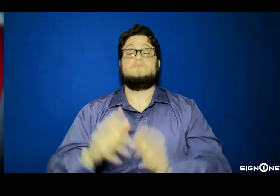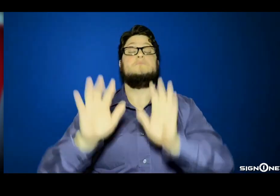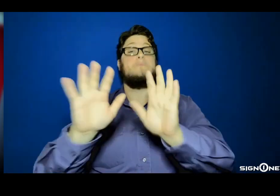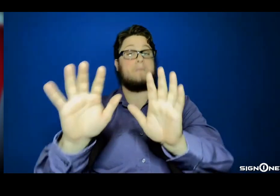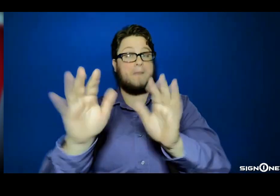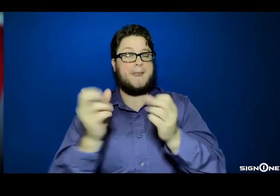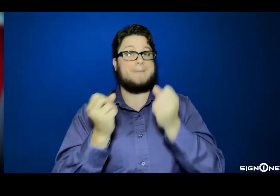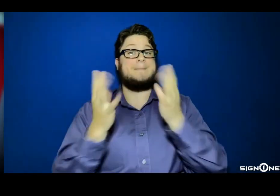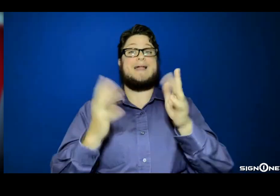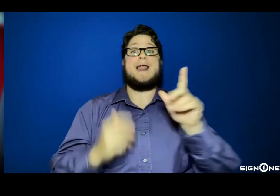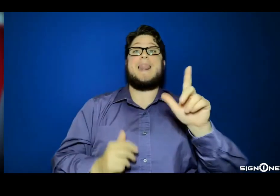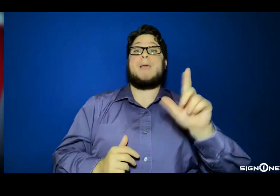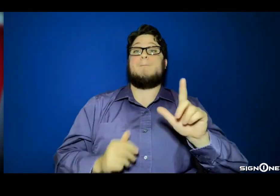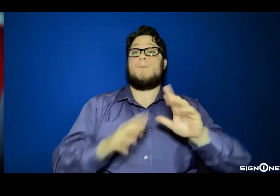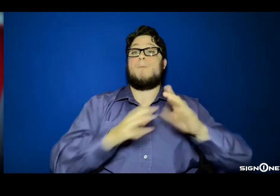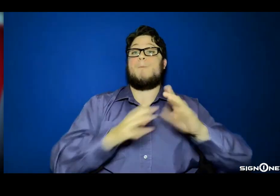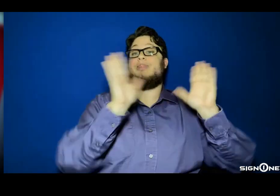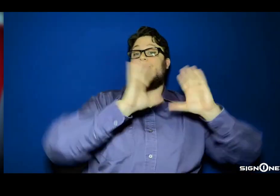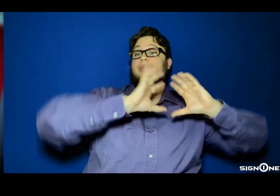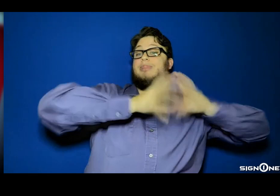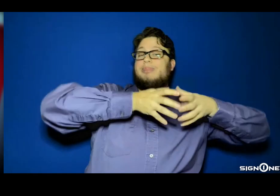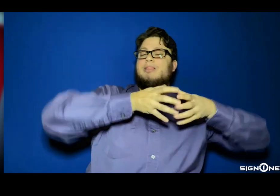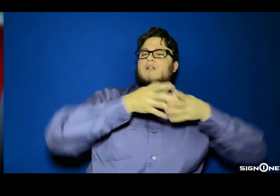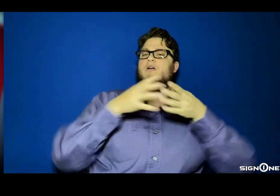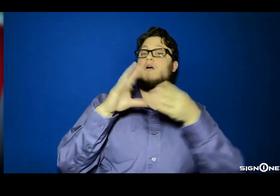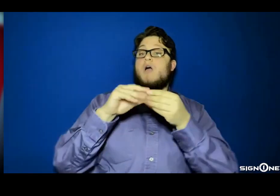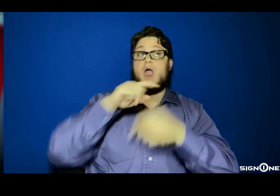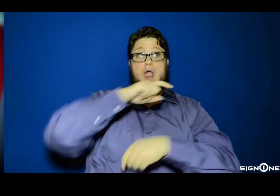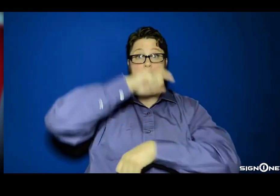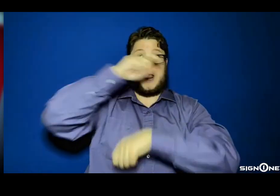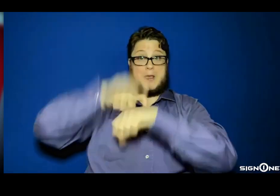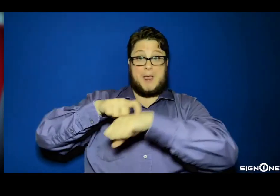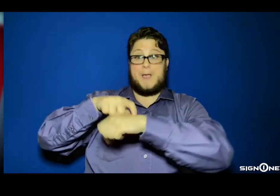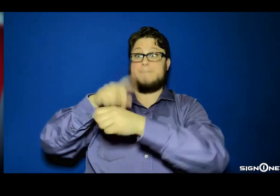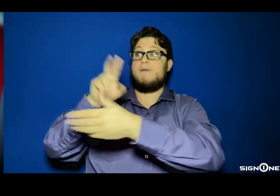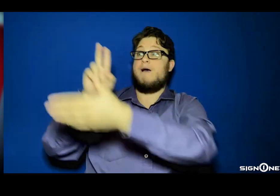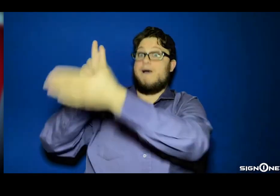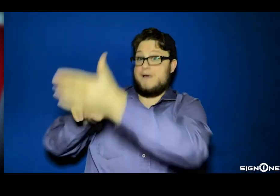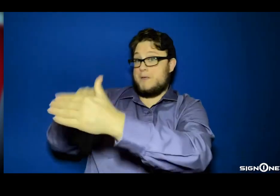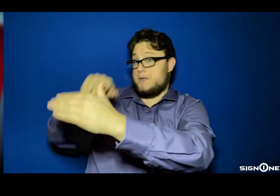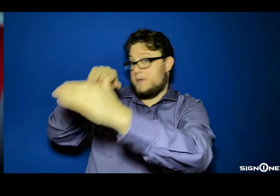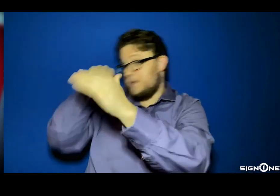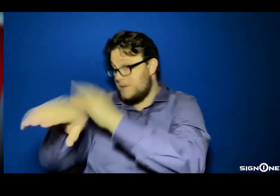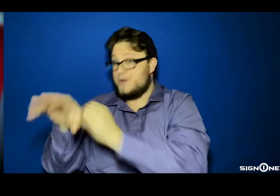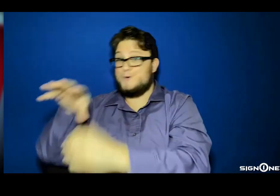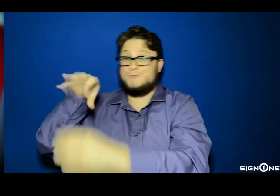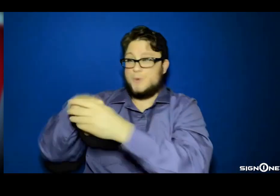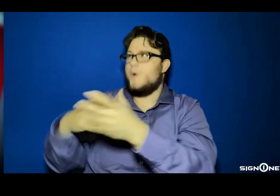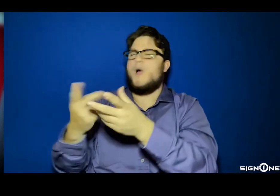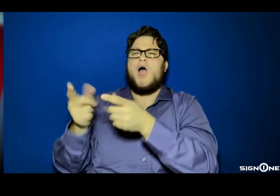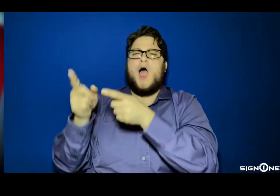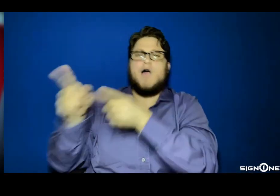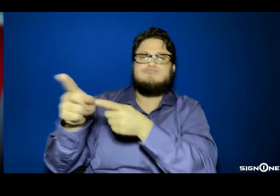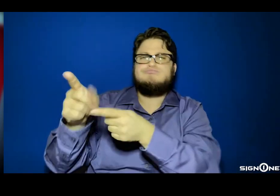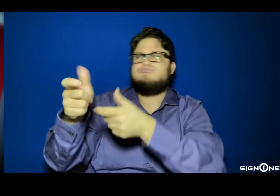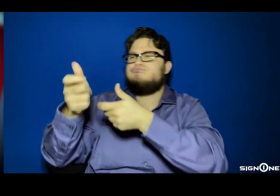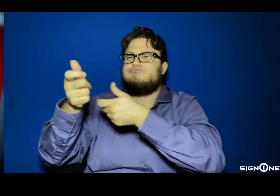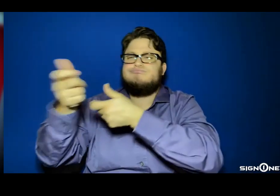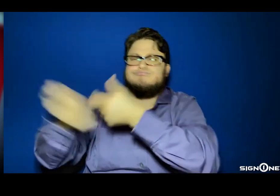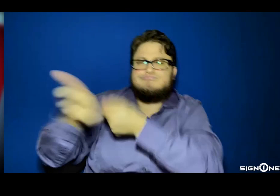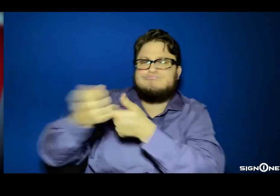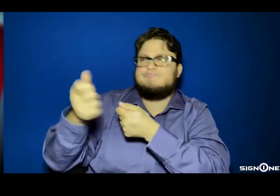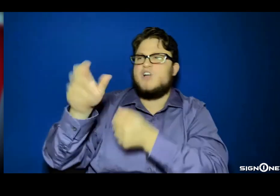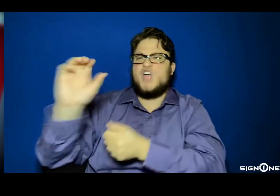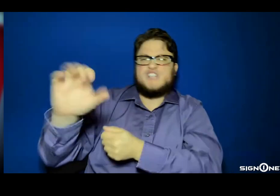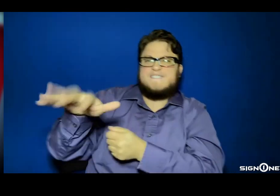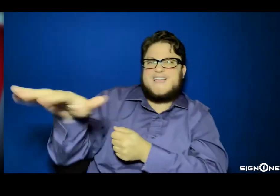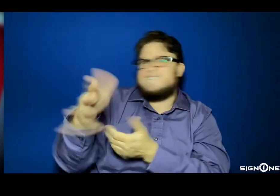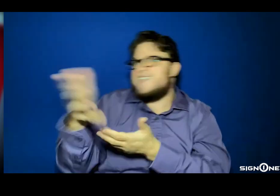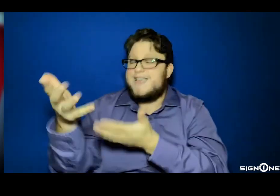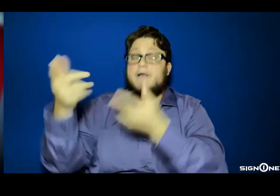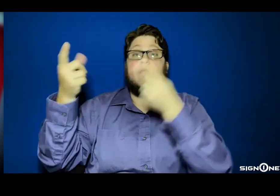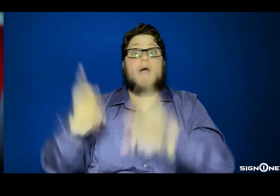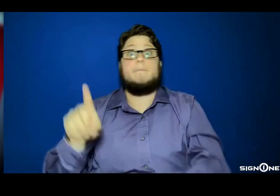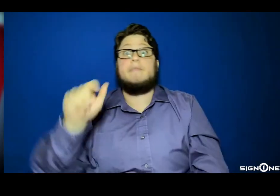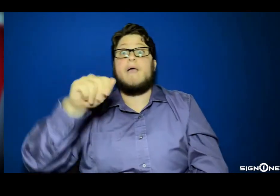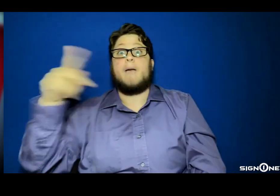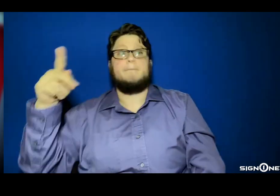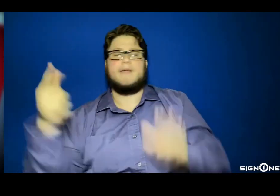But many liberals say when they joined and started trolling conservatives, they were